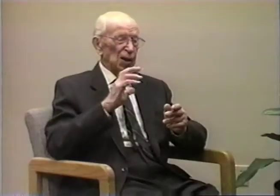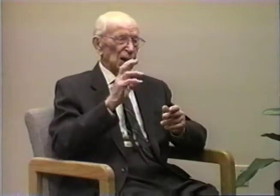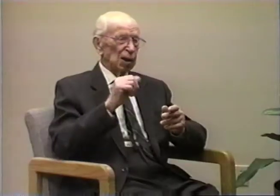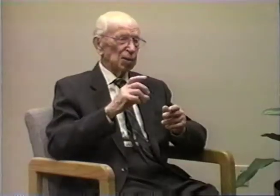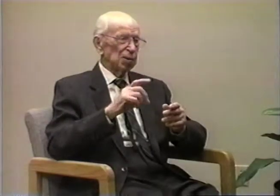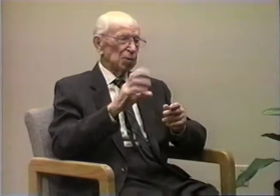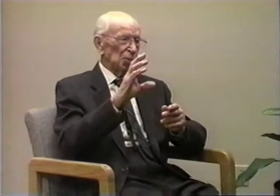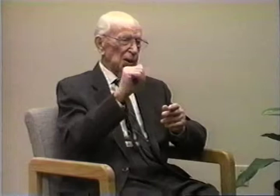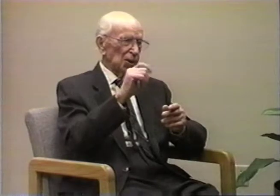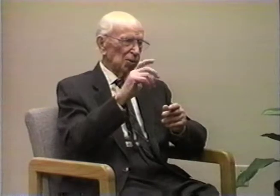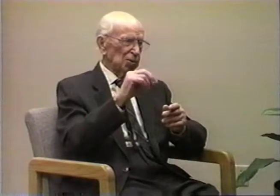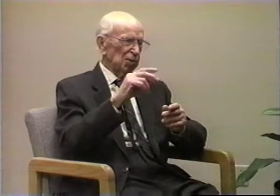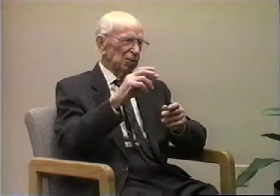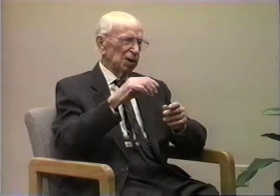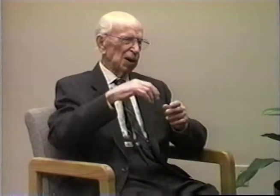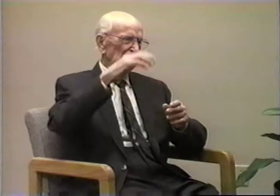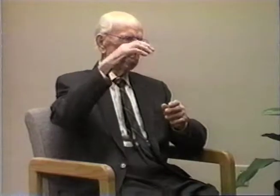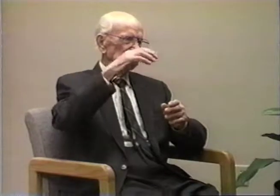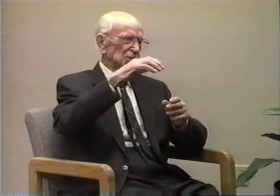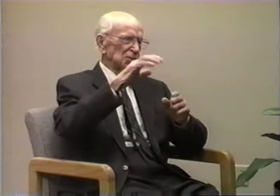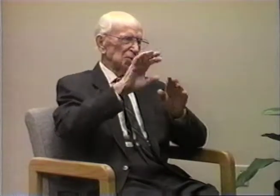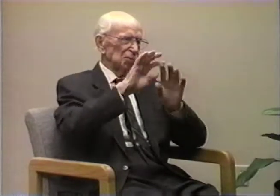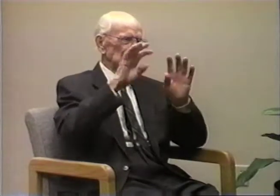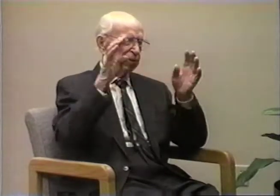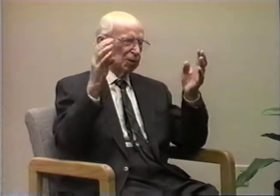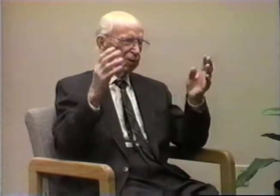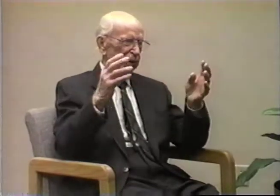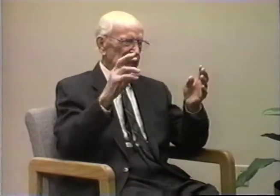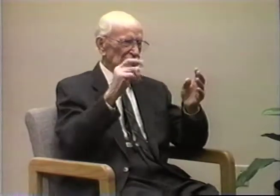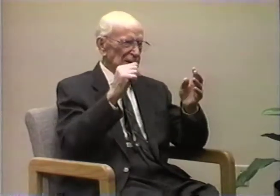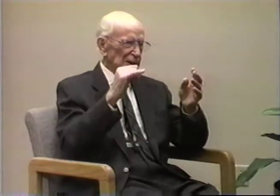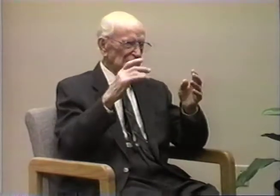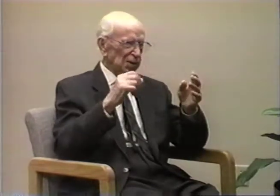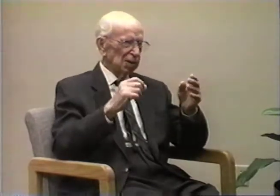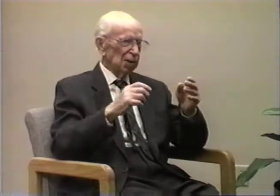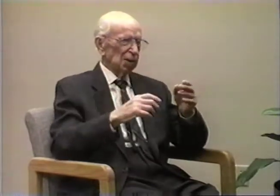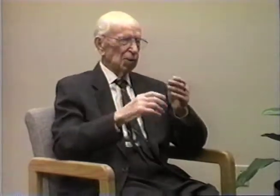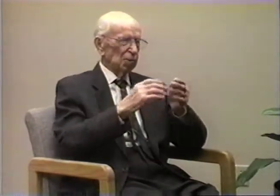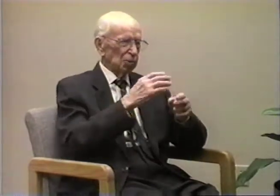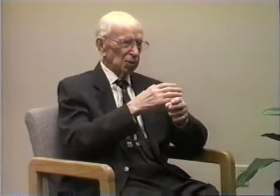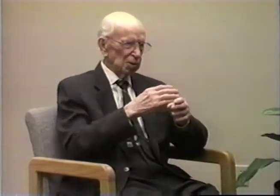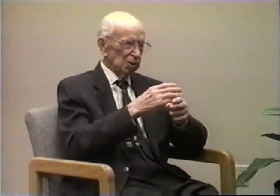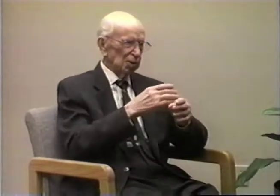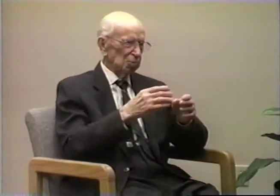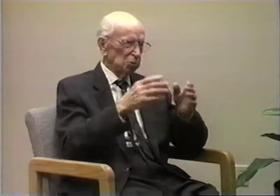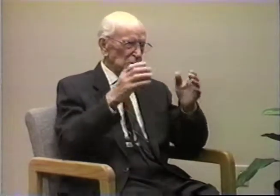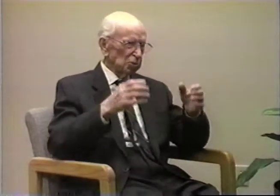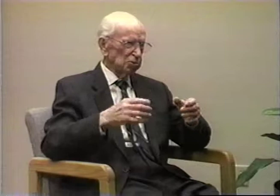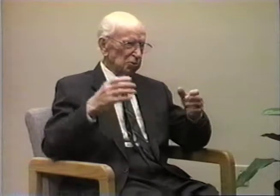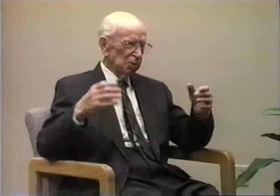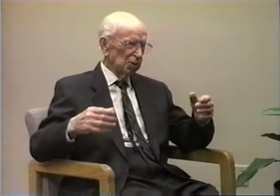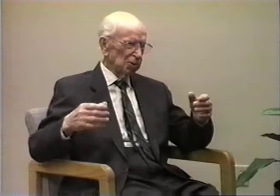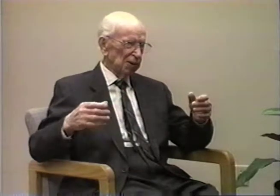Yes, yes. In its glory, Thompson Hall had very ornate wood railings